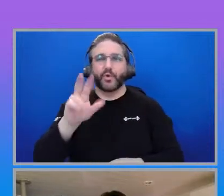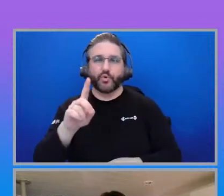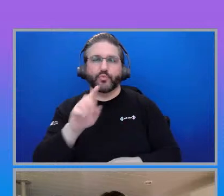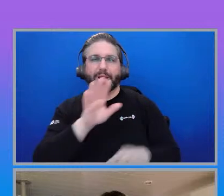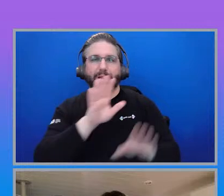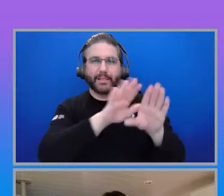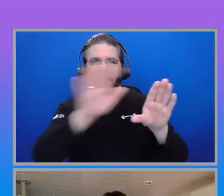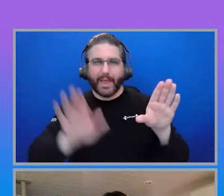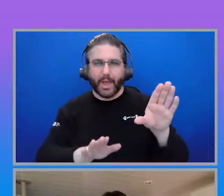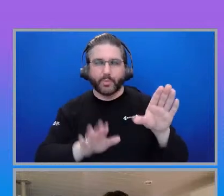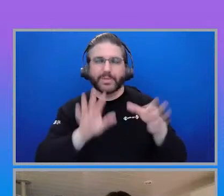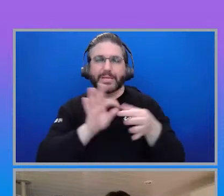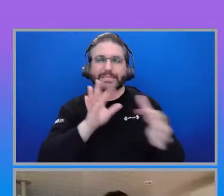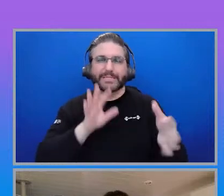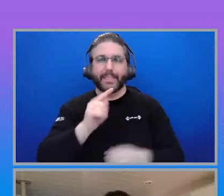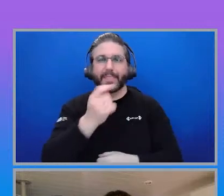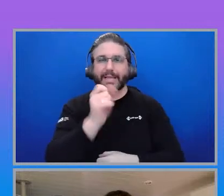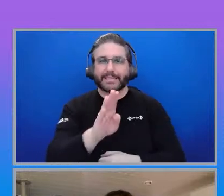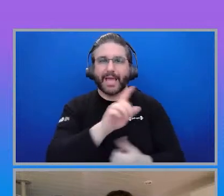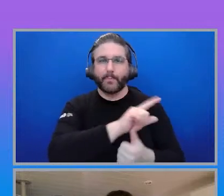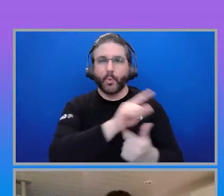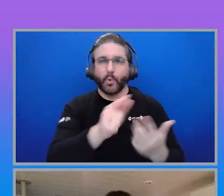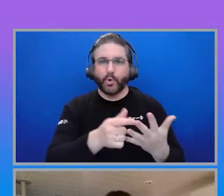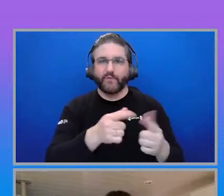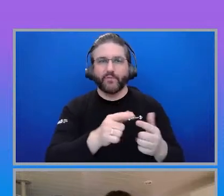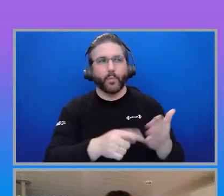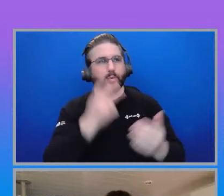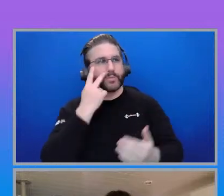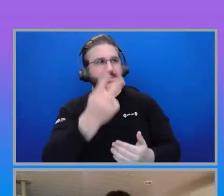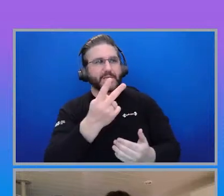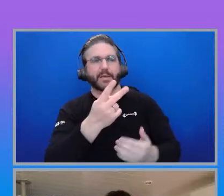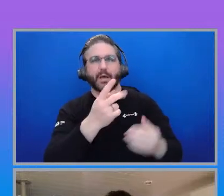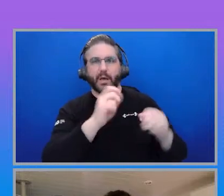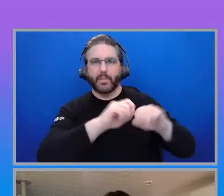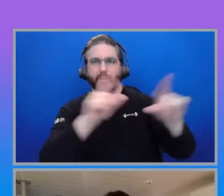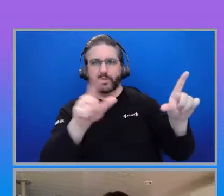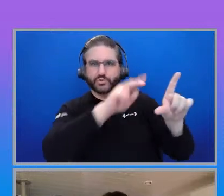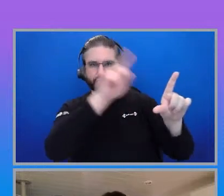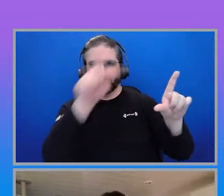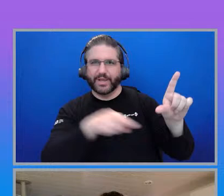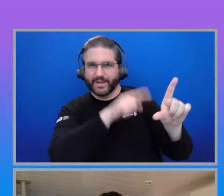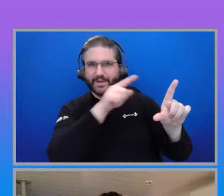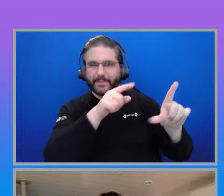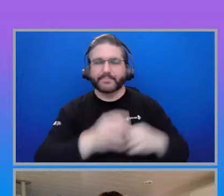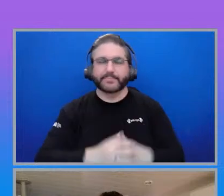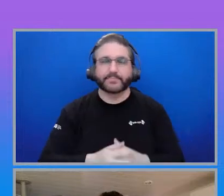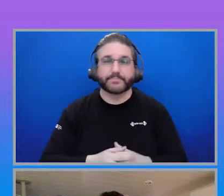Disconnecting the tab order from what can be seen on the screen.